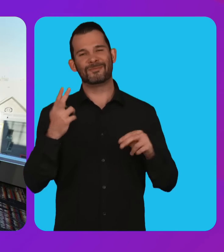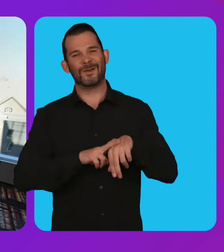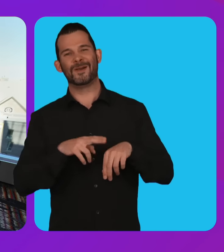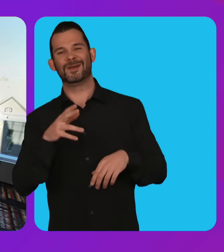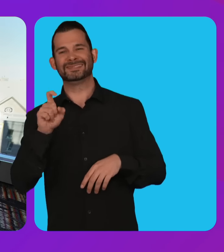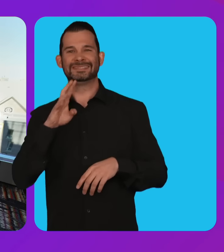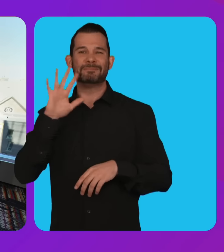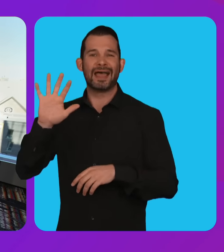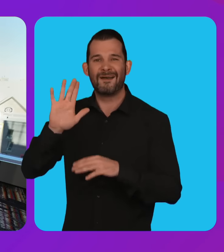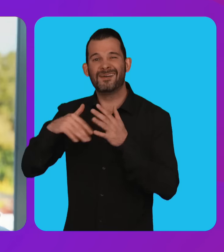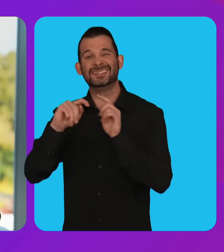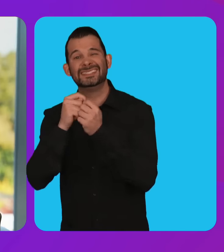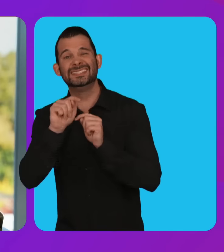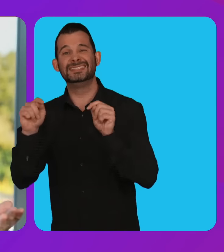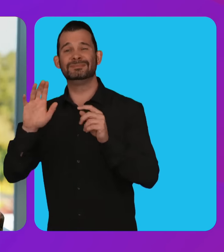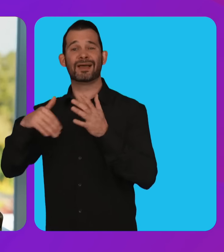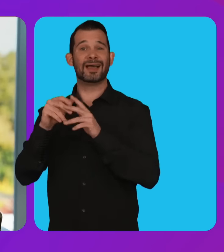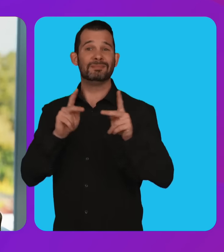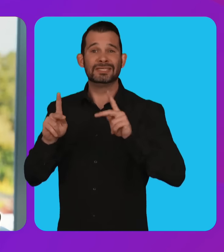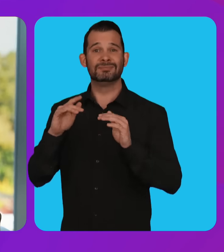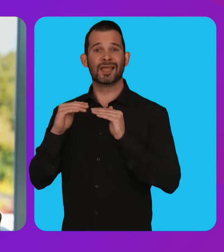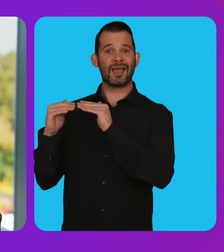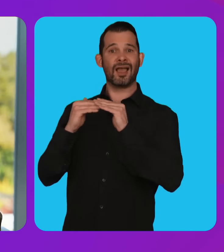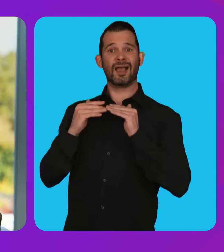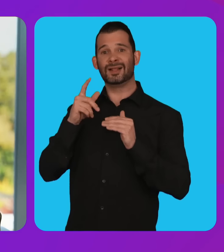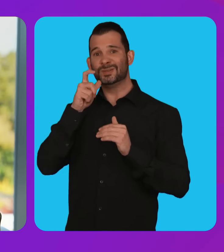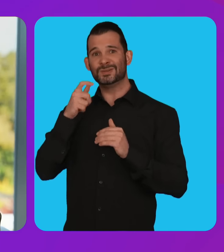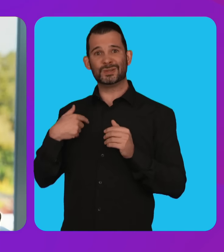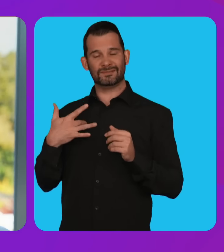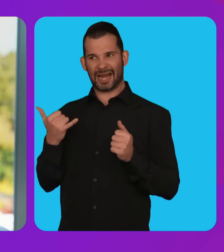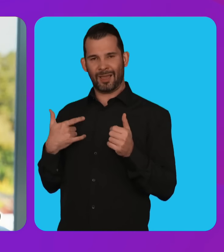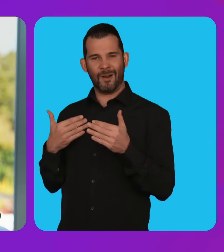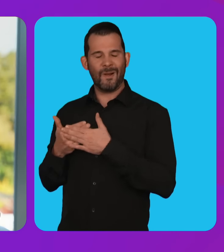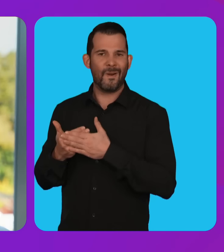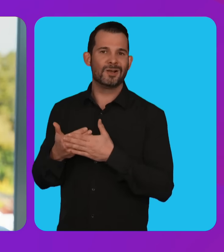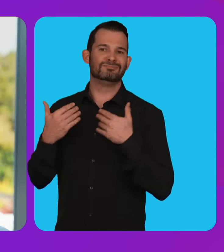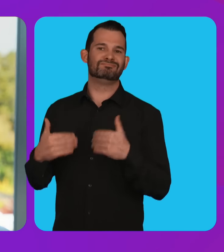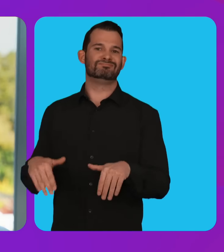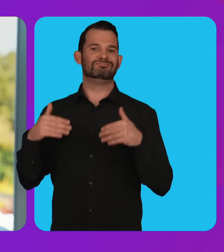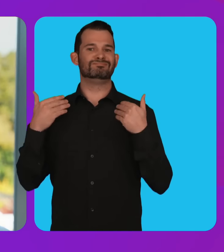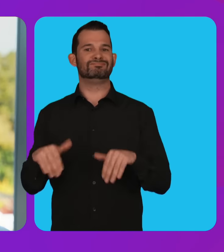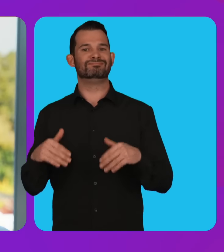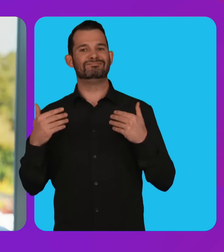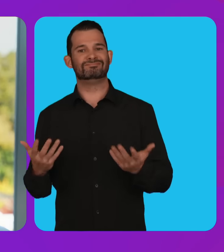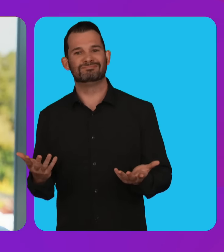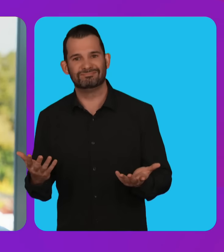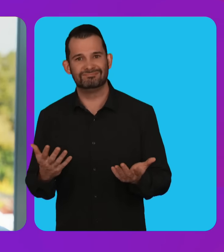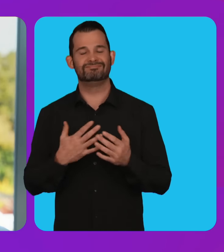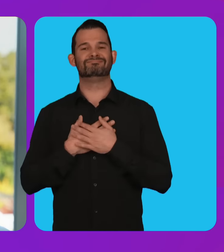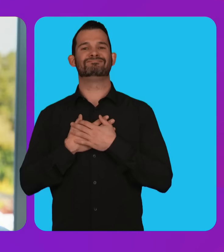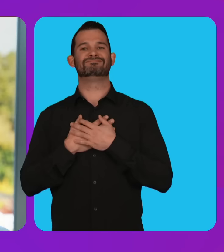having to say goodbye to all the teams, all the people, the colleagues who I now feel so close to.